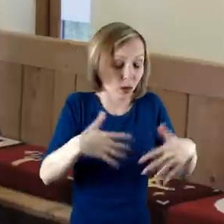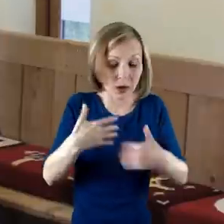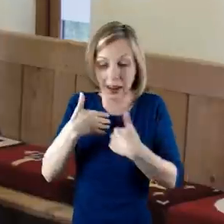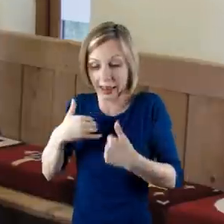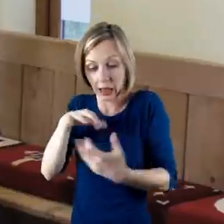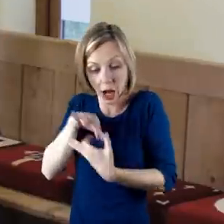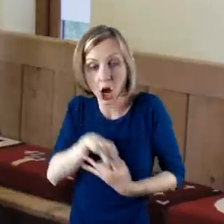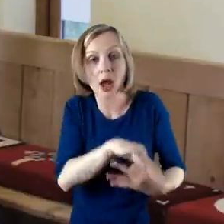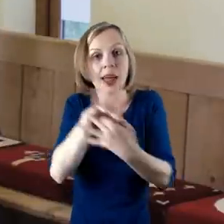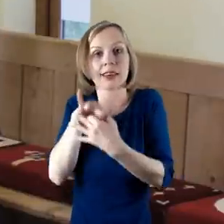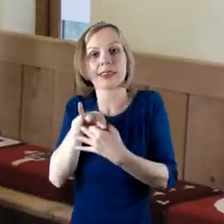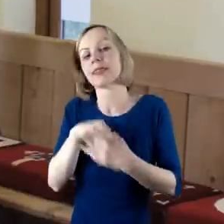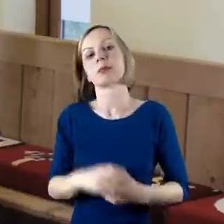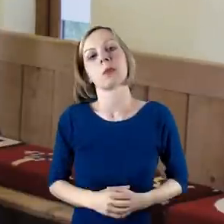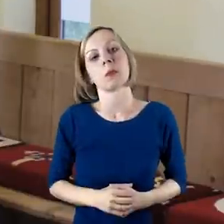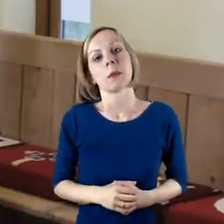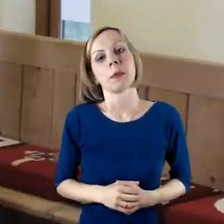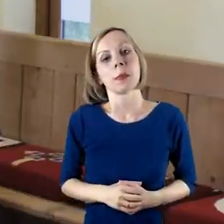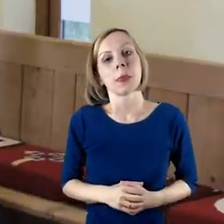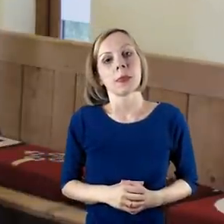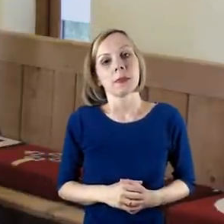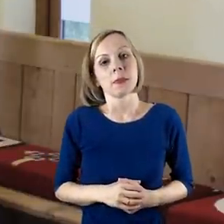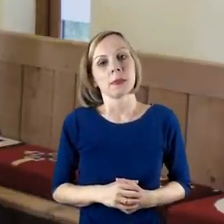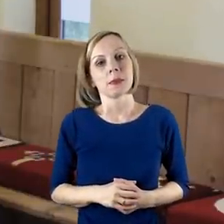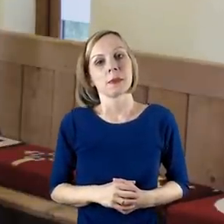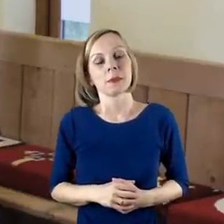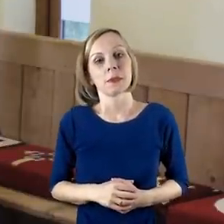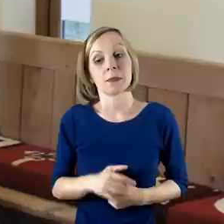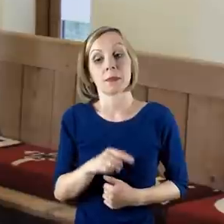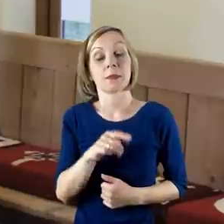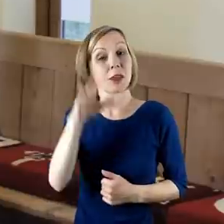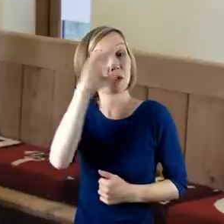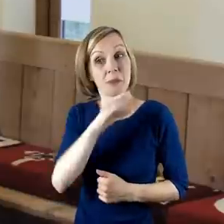In Jesus' loving resistance to the disconnect of the religious leaders,